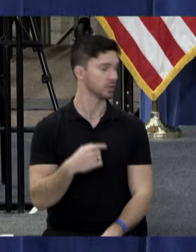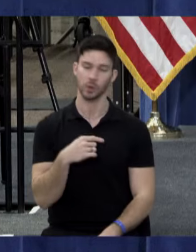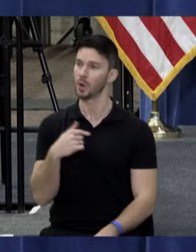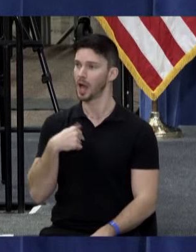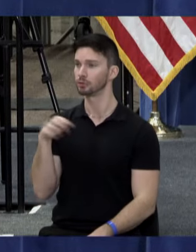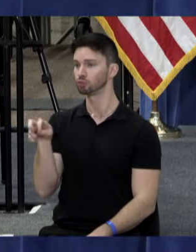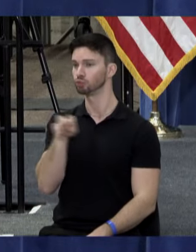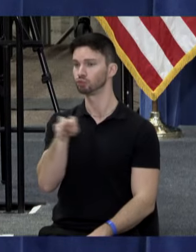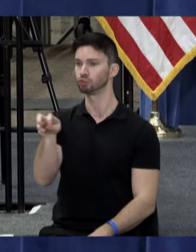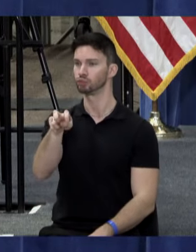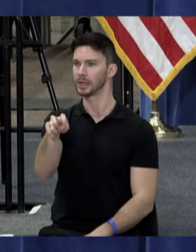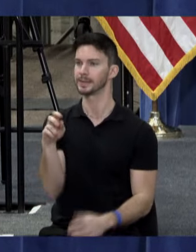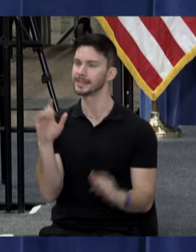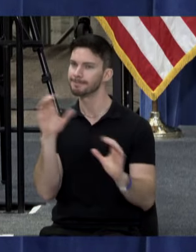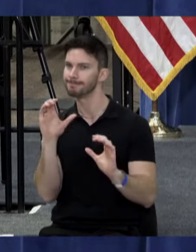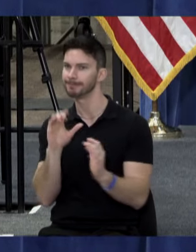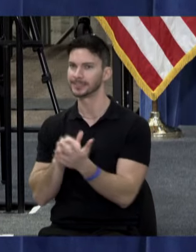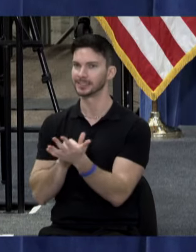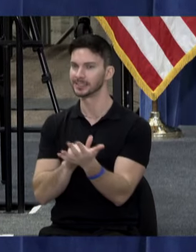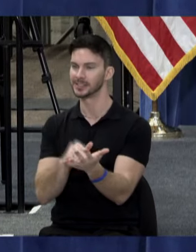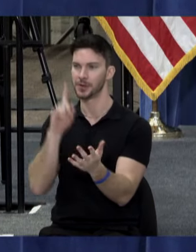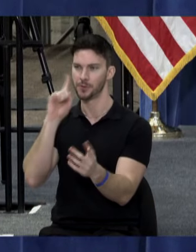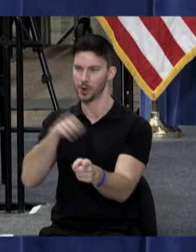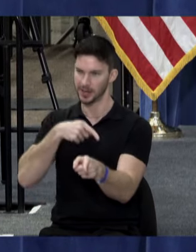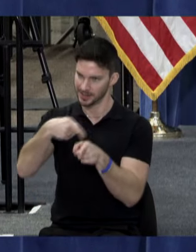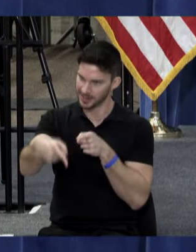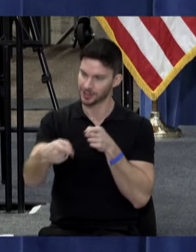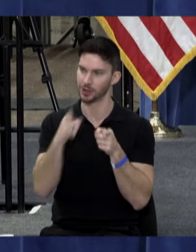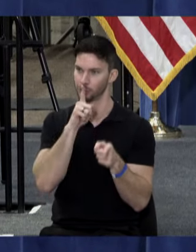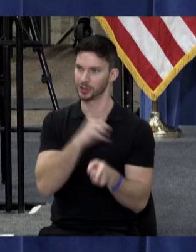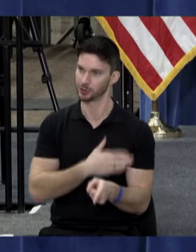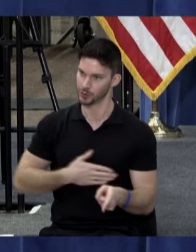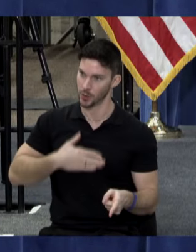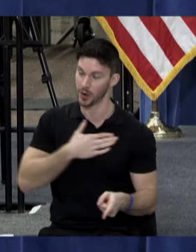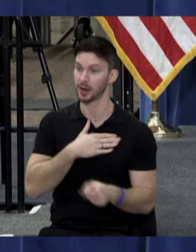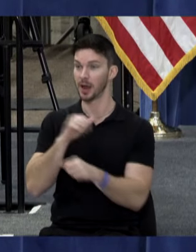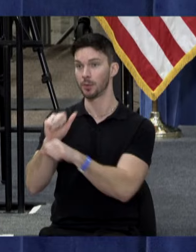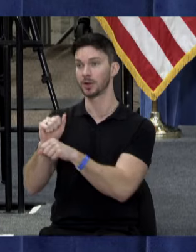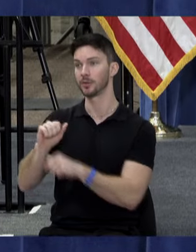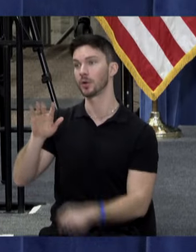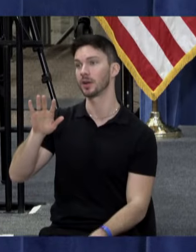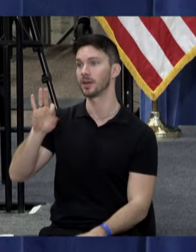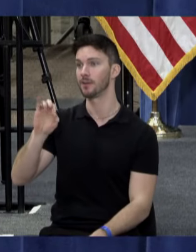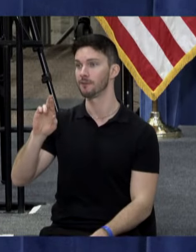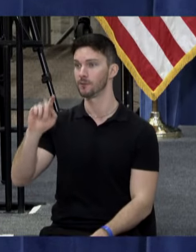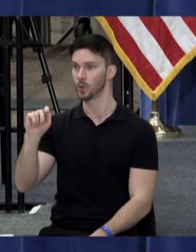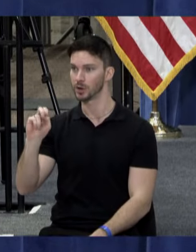find a niche that I really enjoyed. I work with a Fortune 500 company in sales. Next, I worked